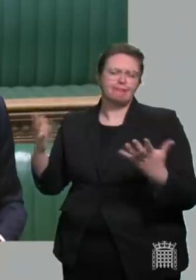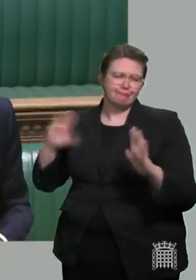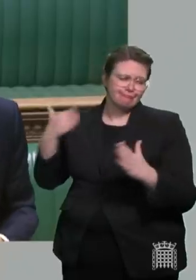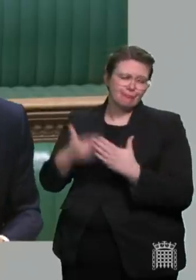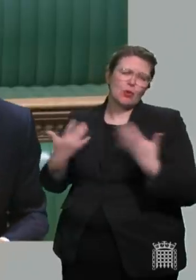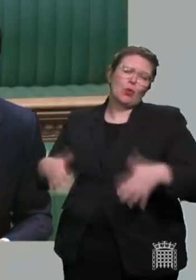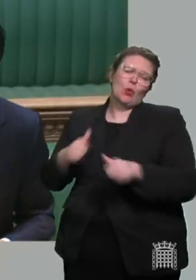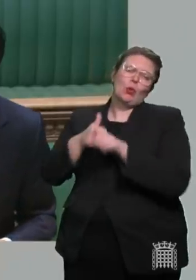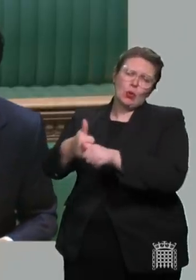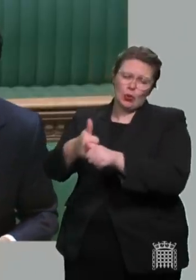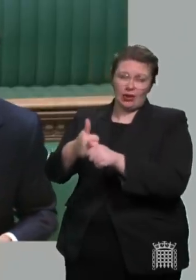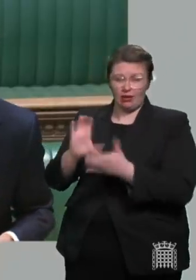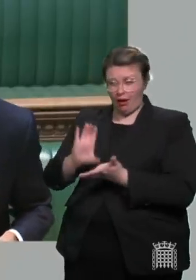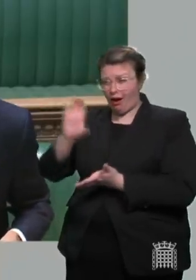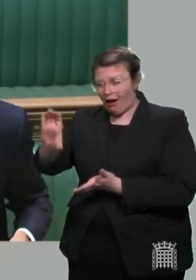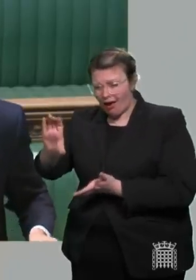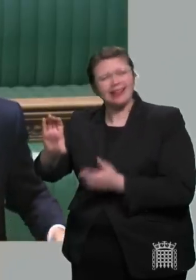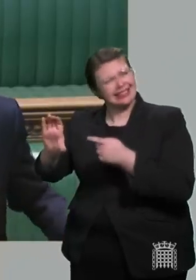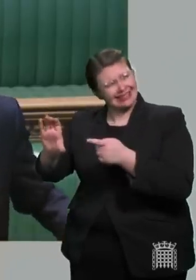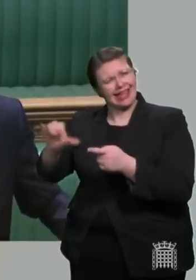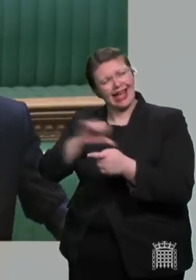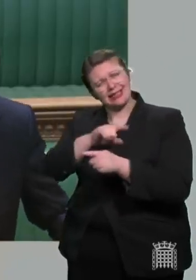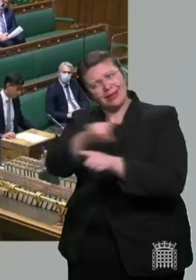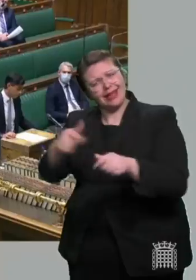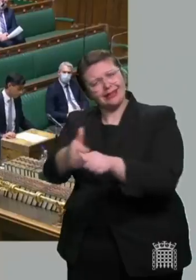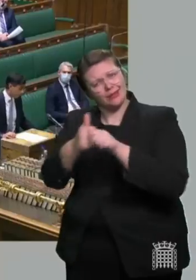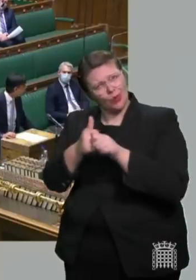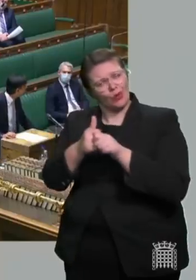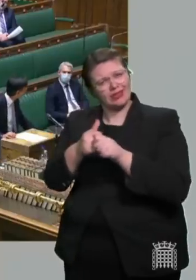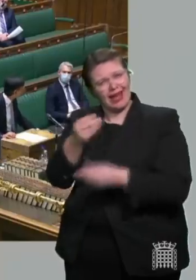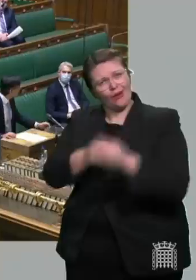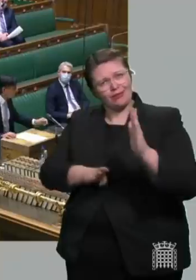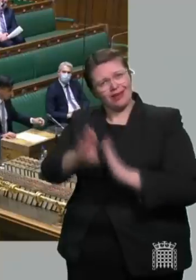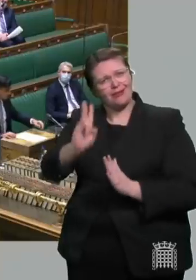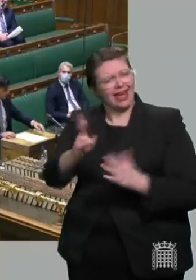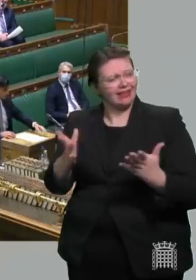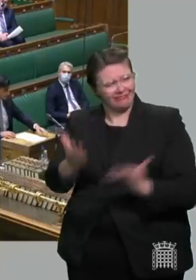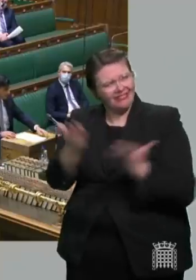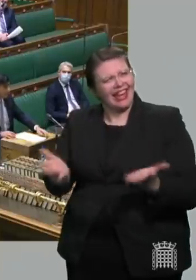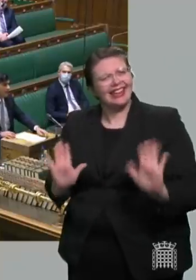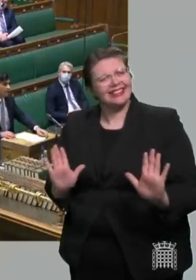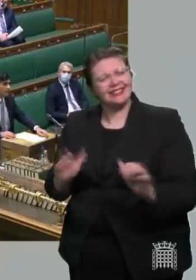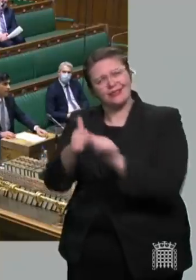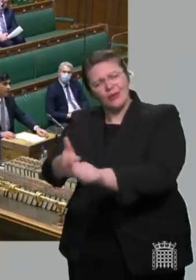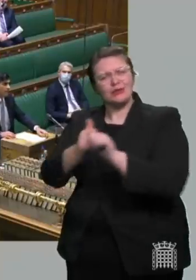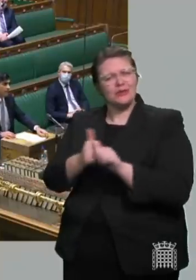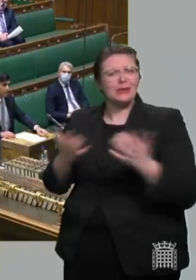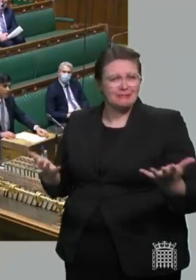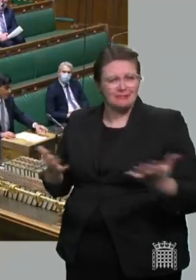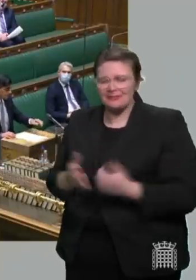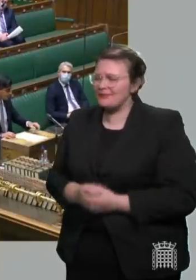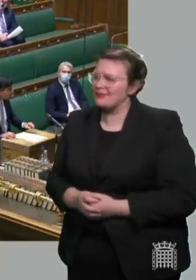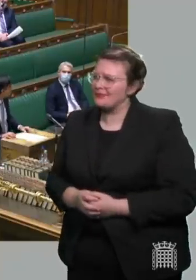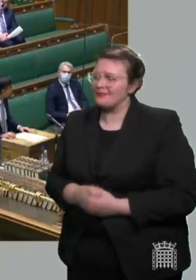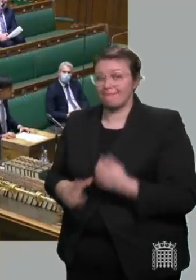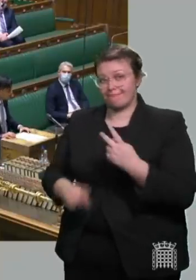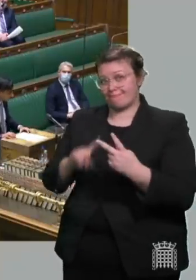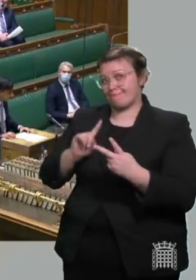ask them to contribute to our recovery. So the second step I am taking today is that in 2023